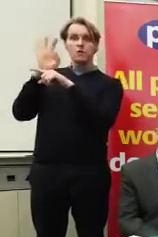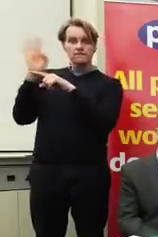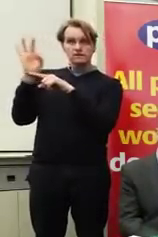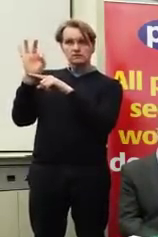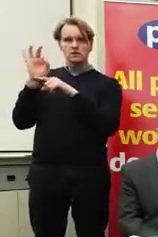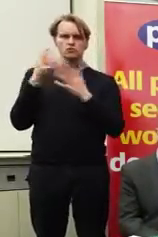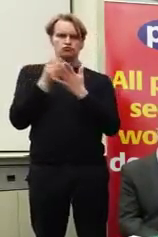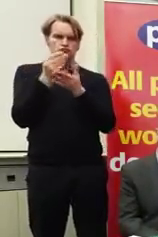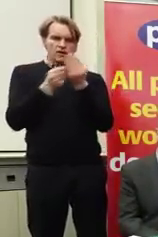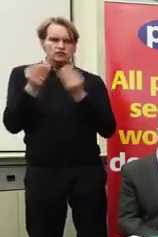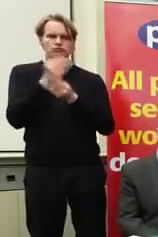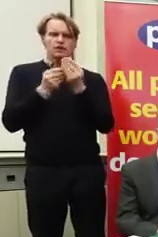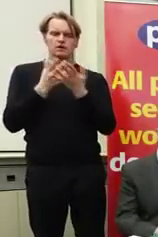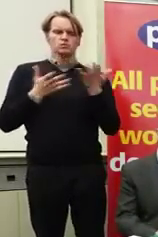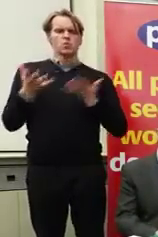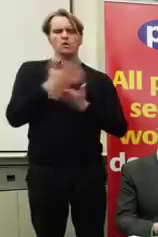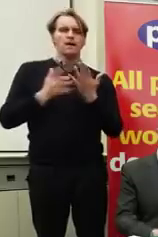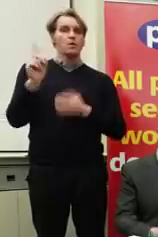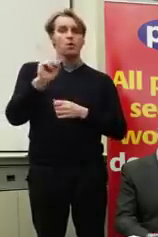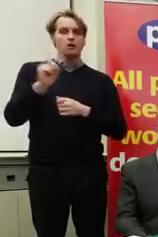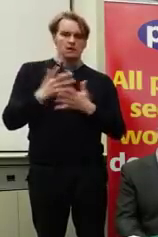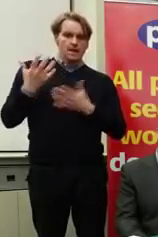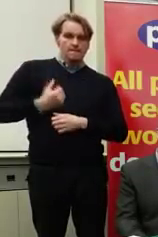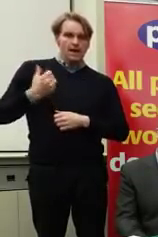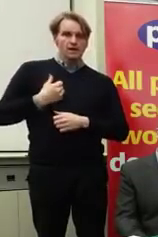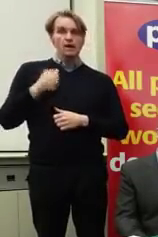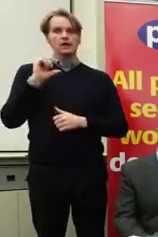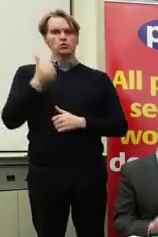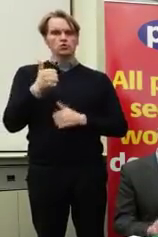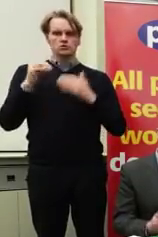discuss our national pay claim. So that is a good step forward but what I really